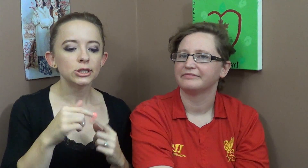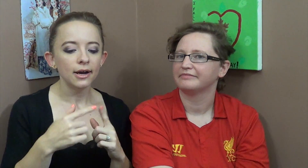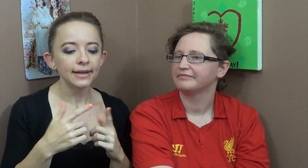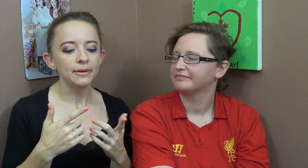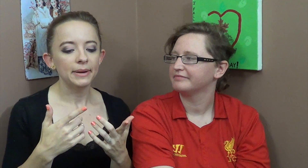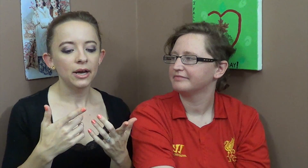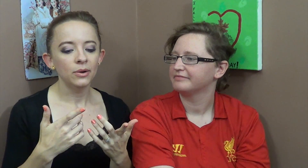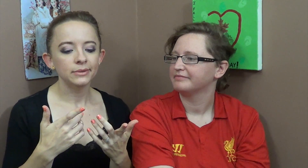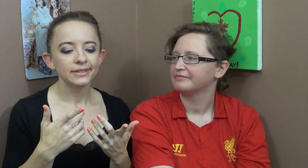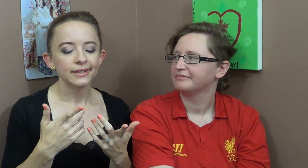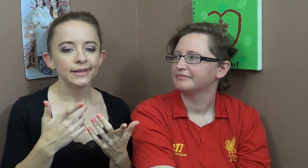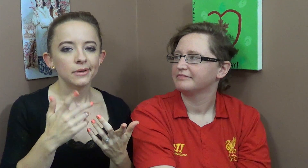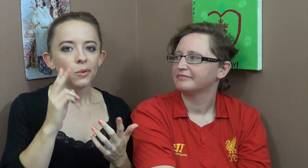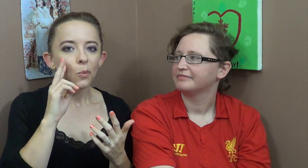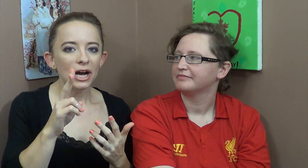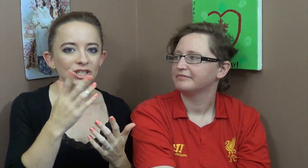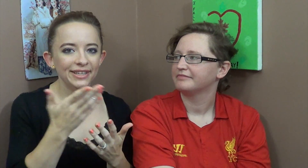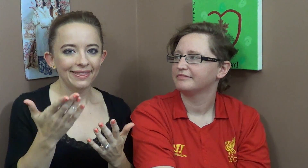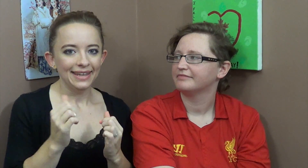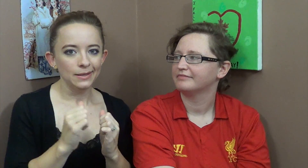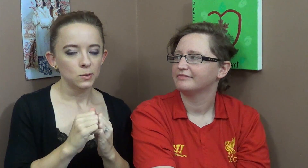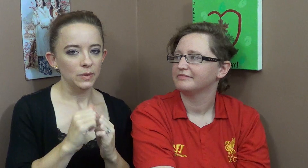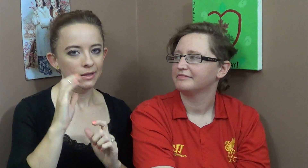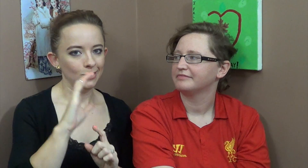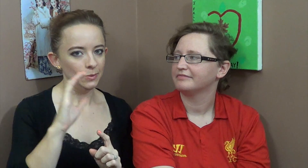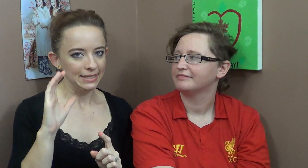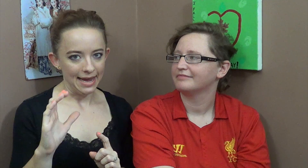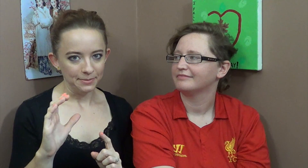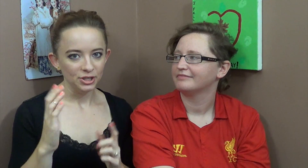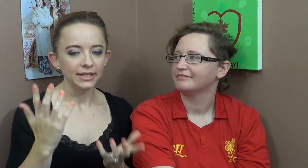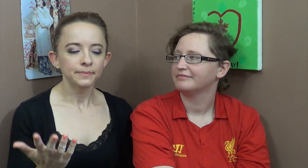is talking about watching things with closed captioning.